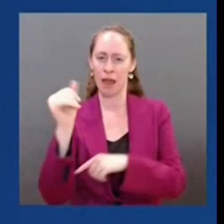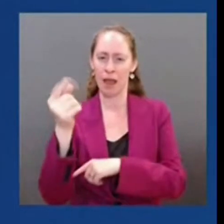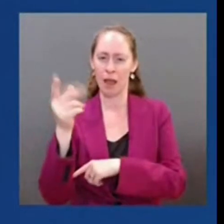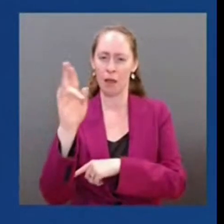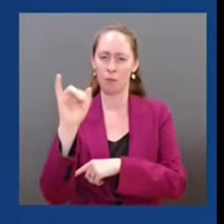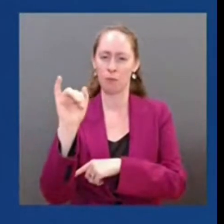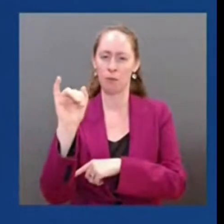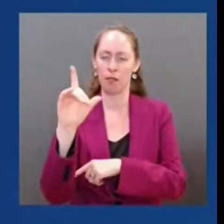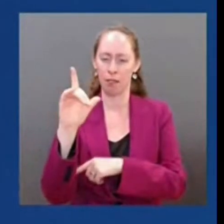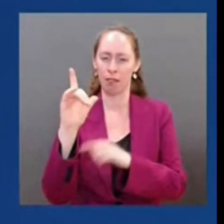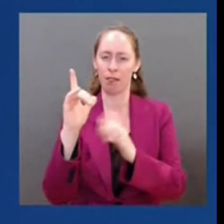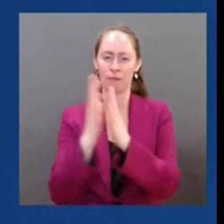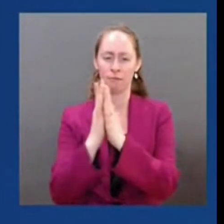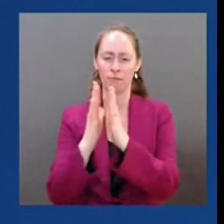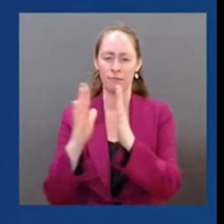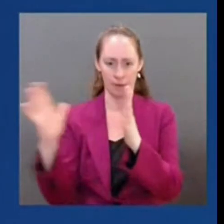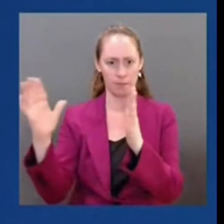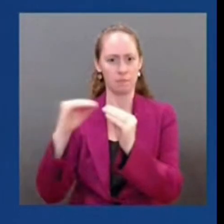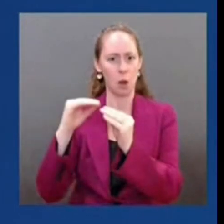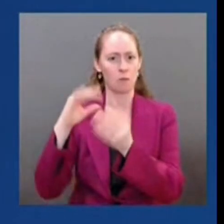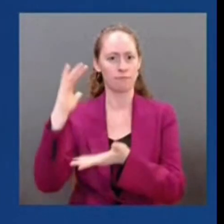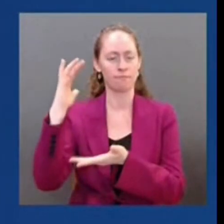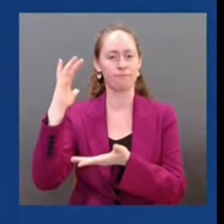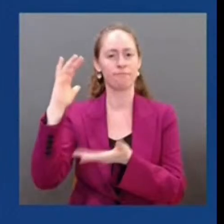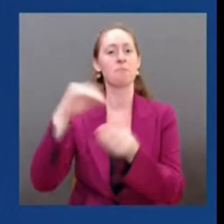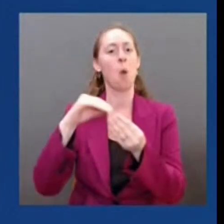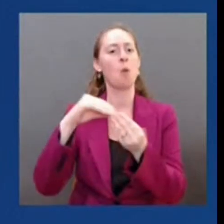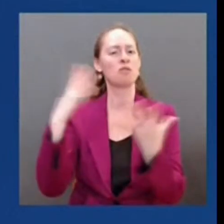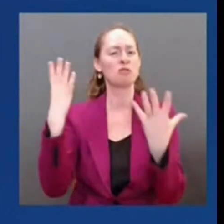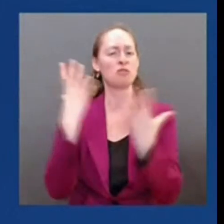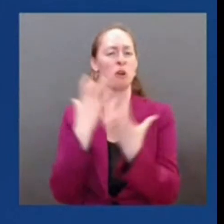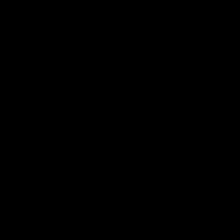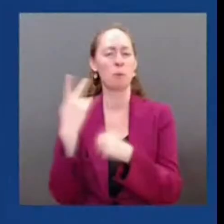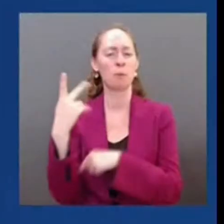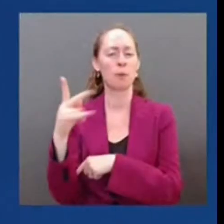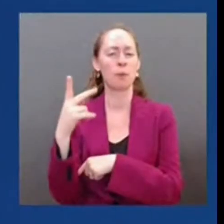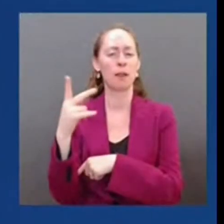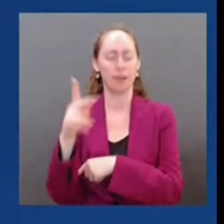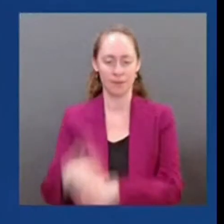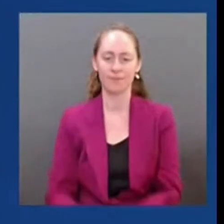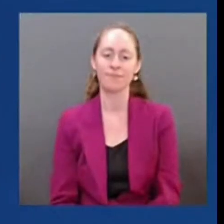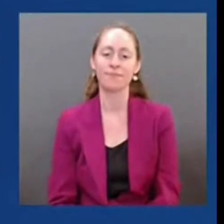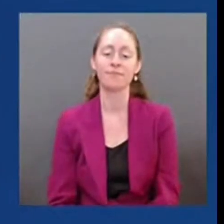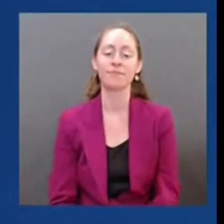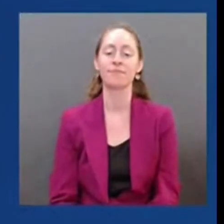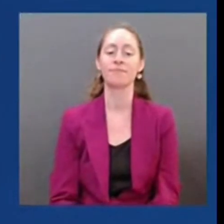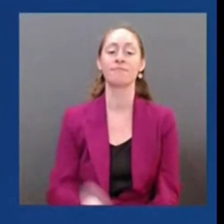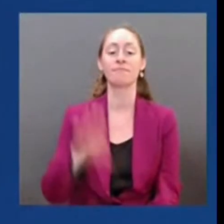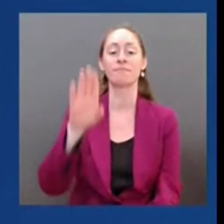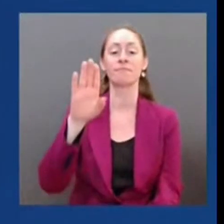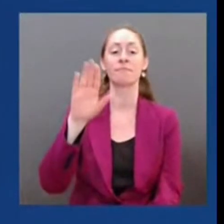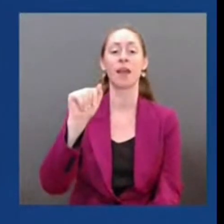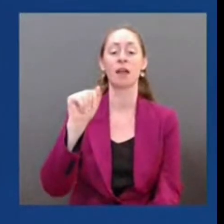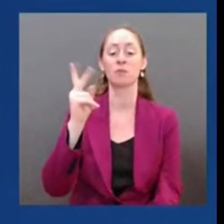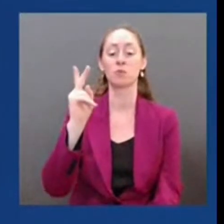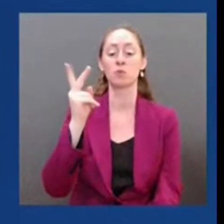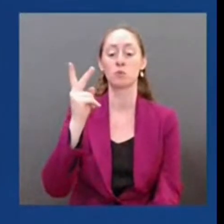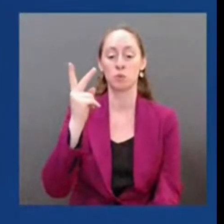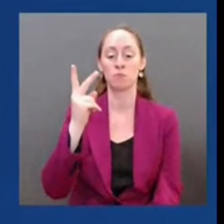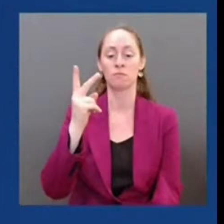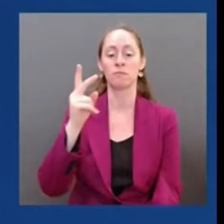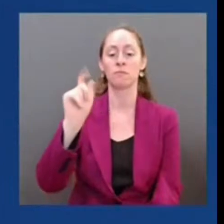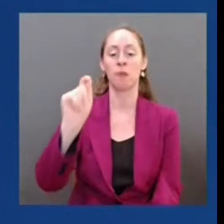THE END OF MARCH, AND WE